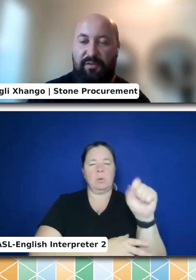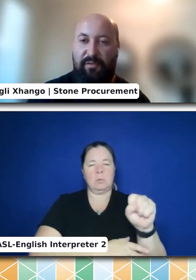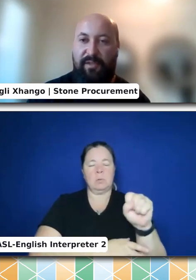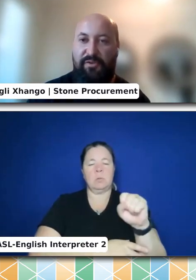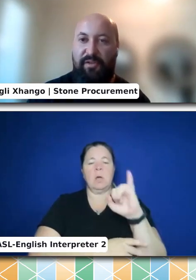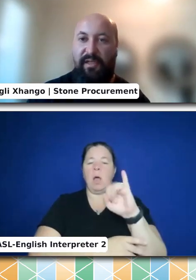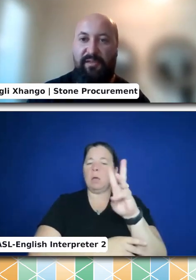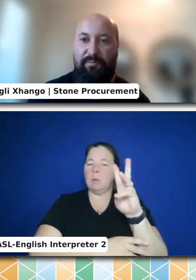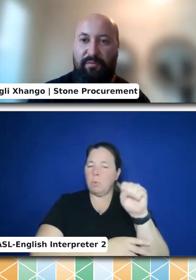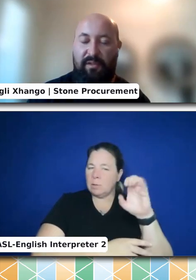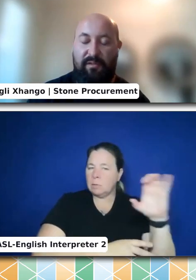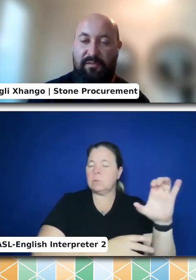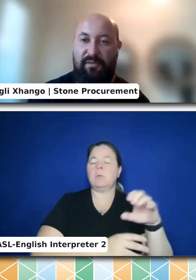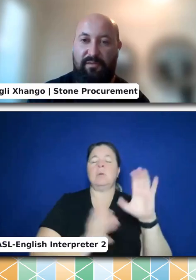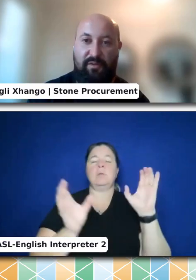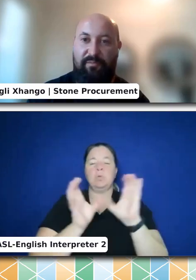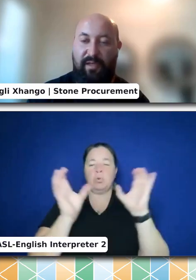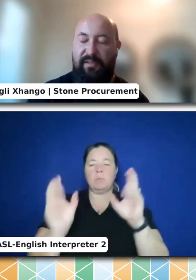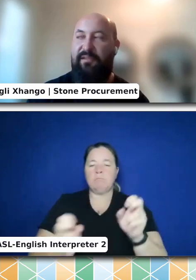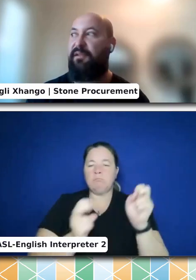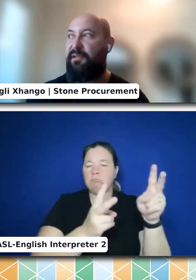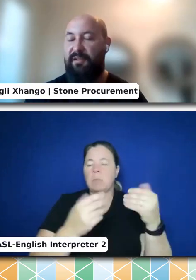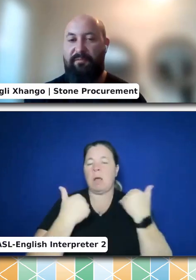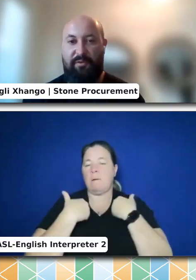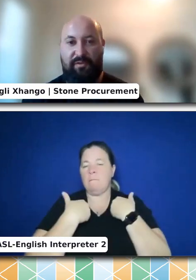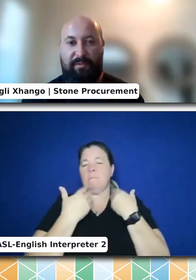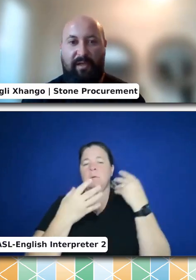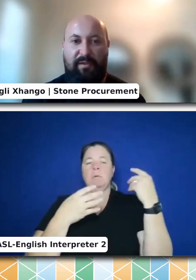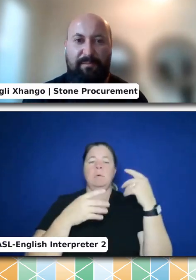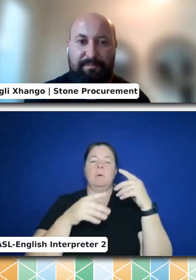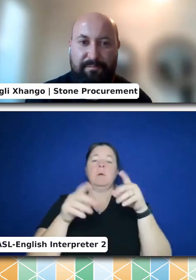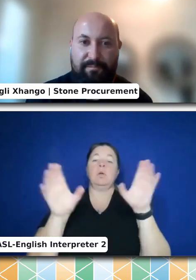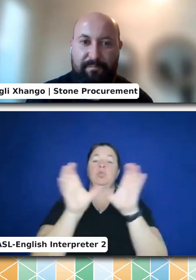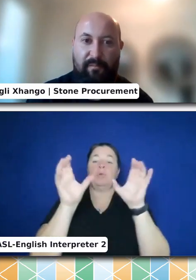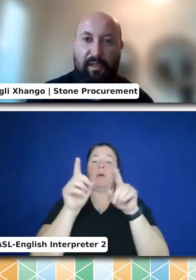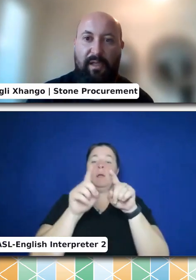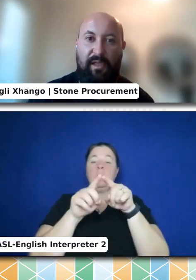Certification as a pro… certified diverse supplier.